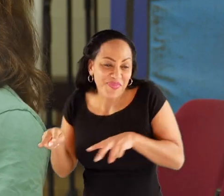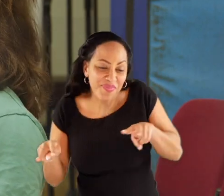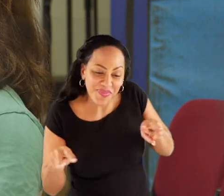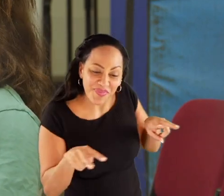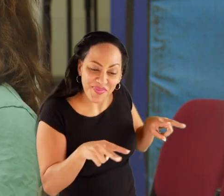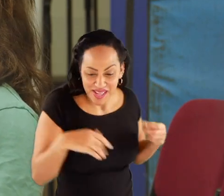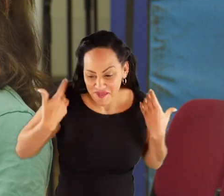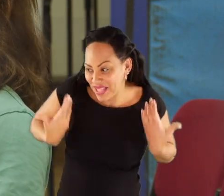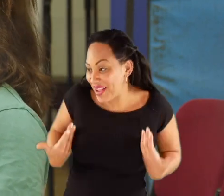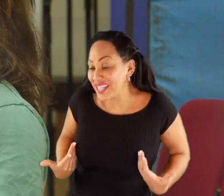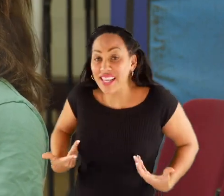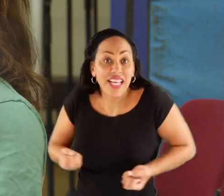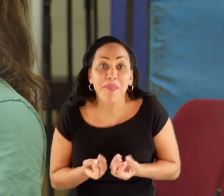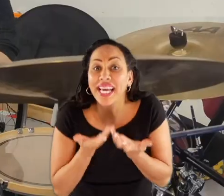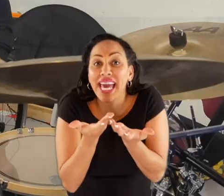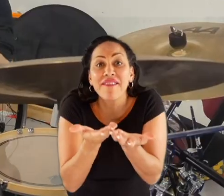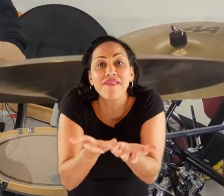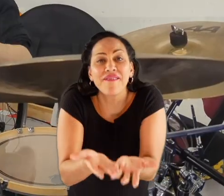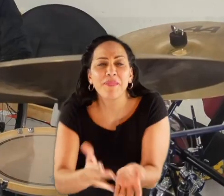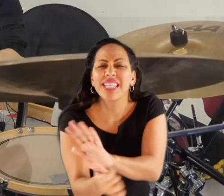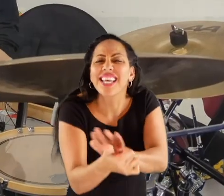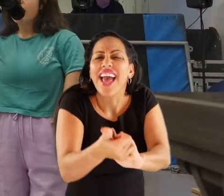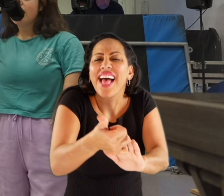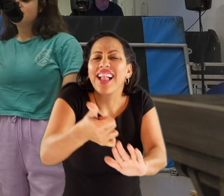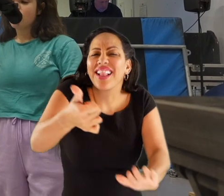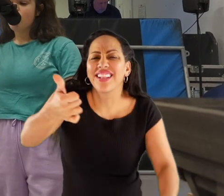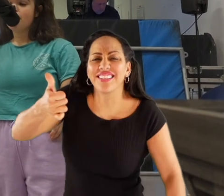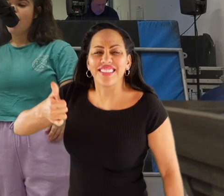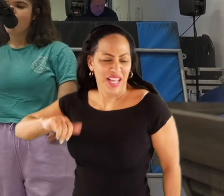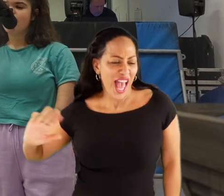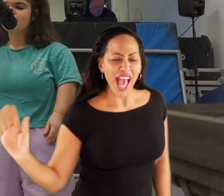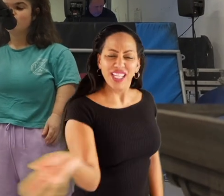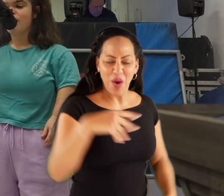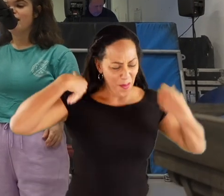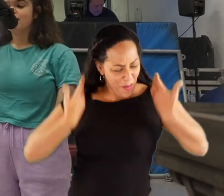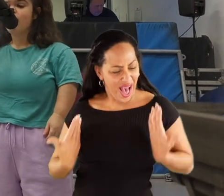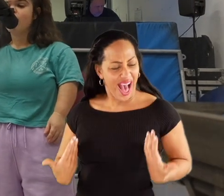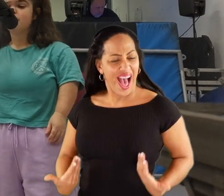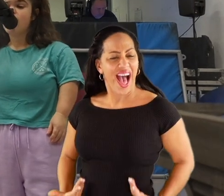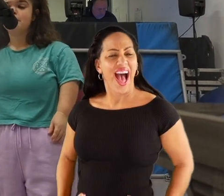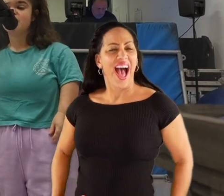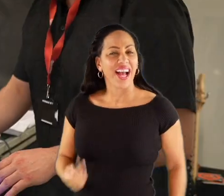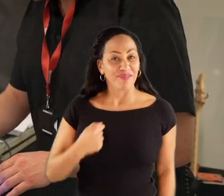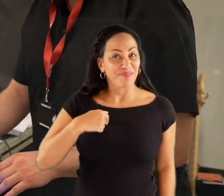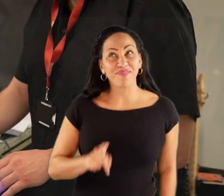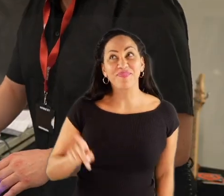my special gift my skill It's all mine when I'm up here